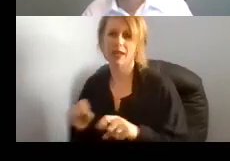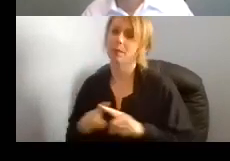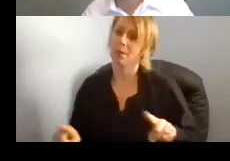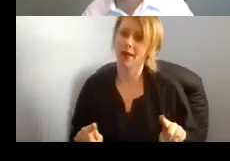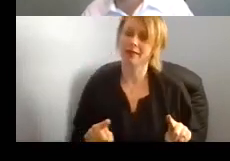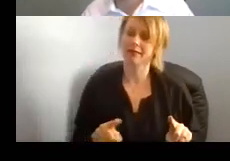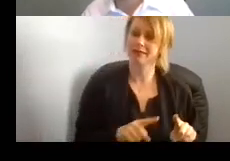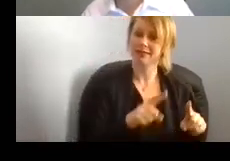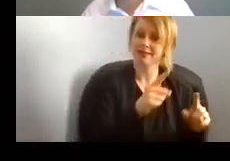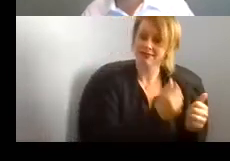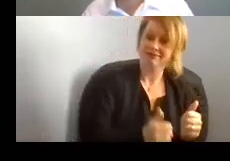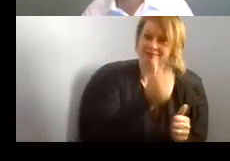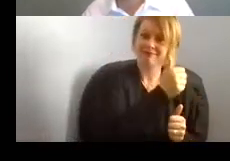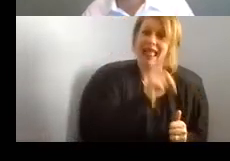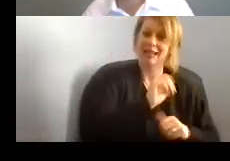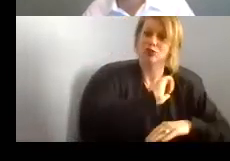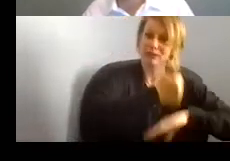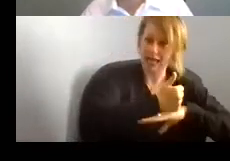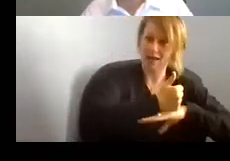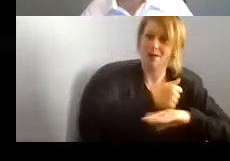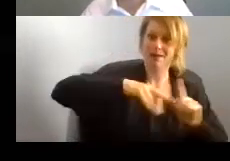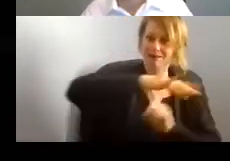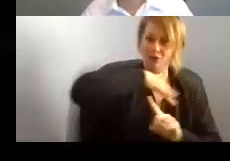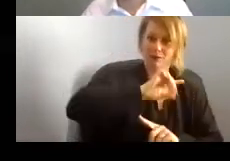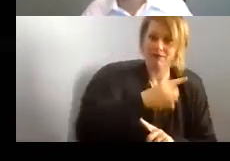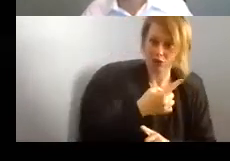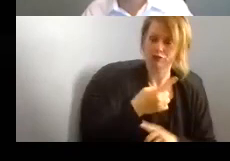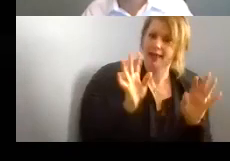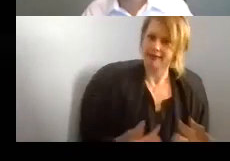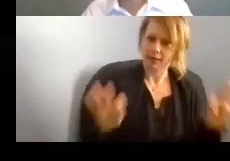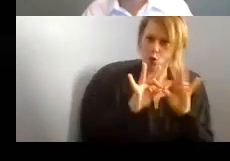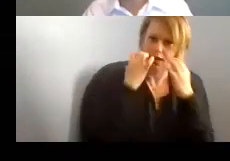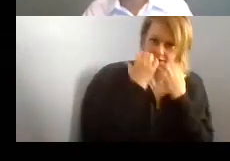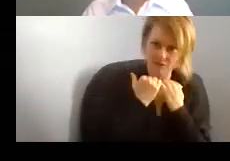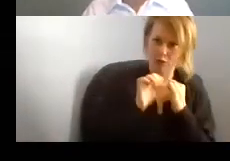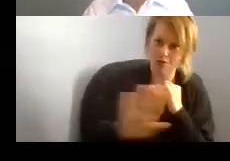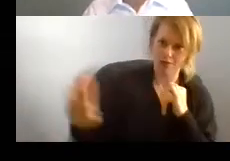our staff is an important priority and cultural element.